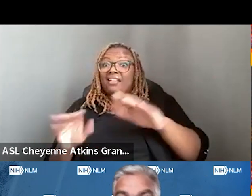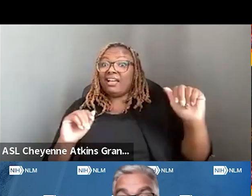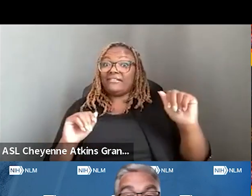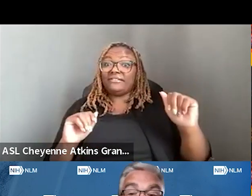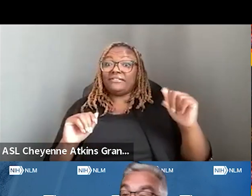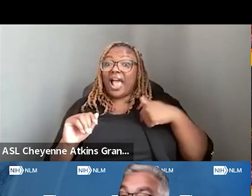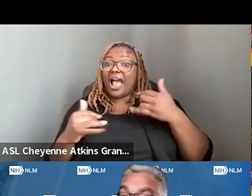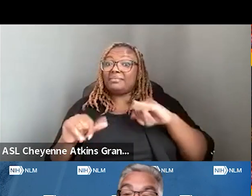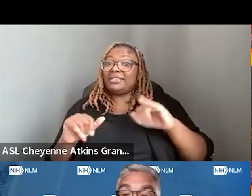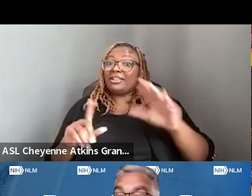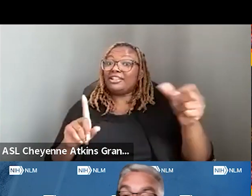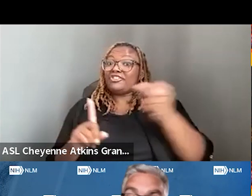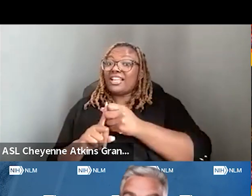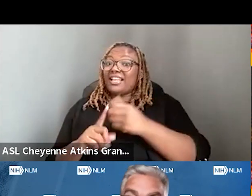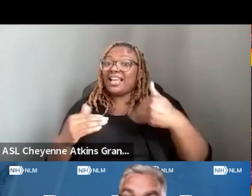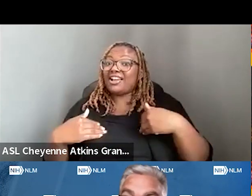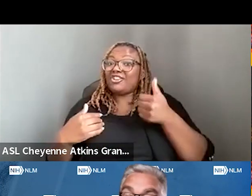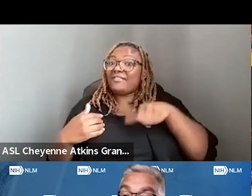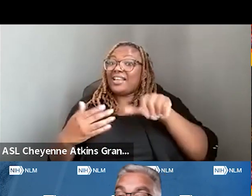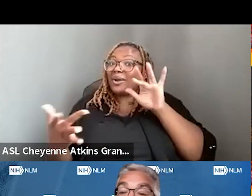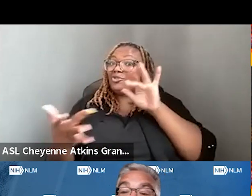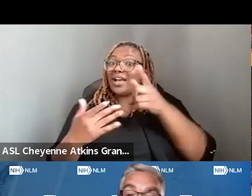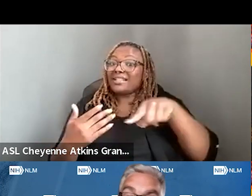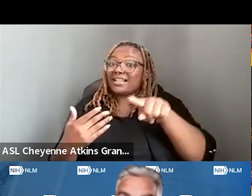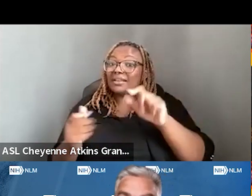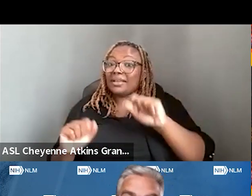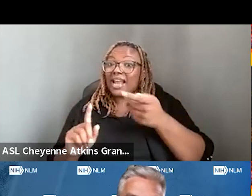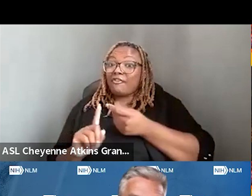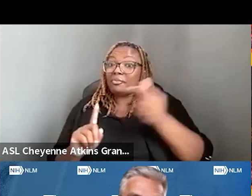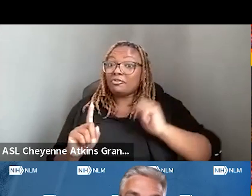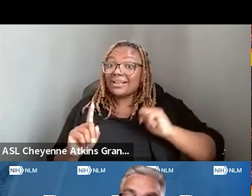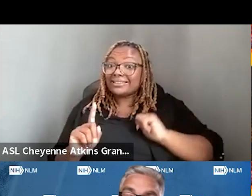I'm still their delegate, and I don't have any way to contact them. Can I remove myself as a delegate?